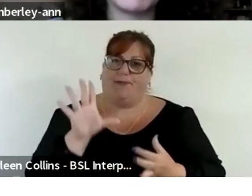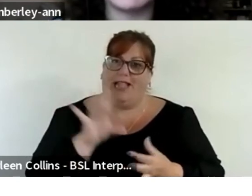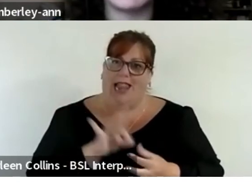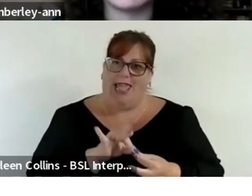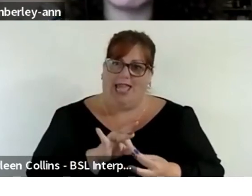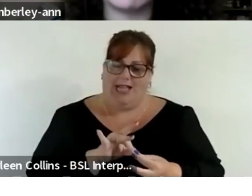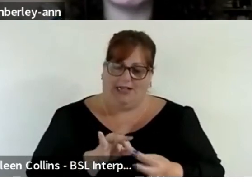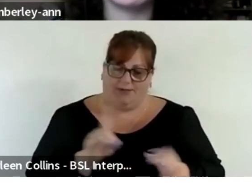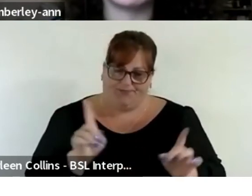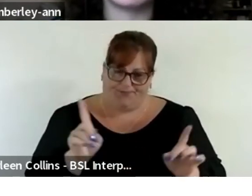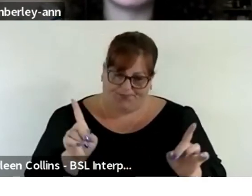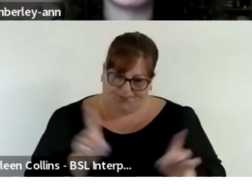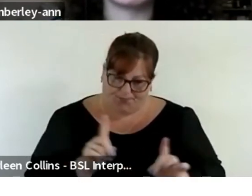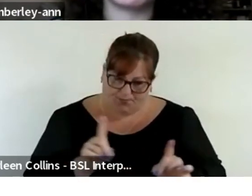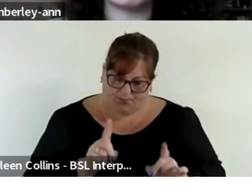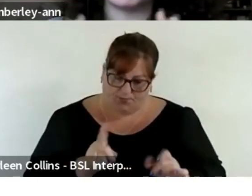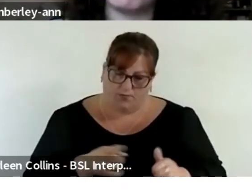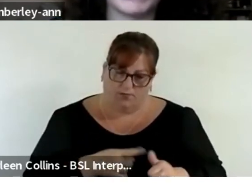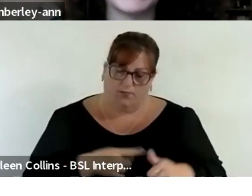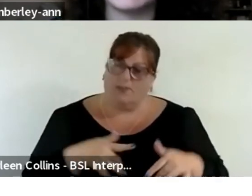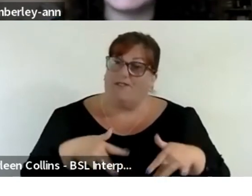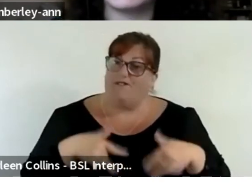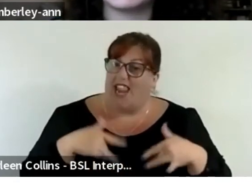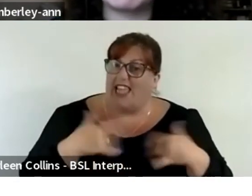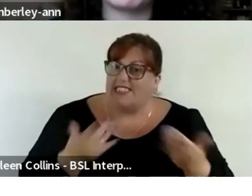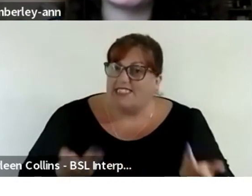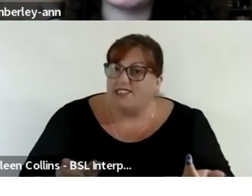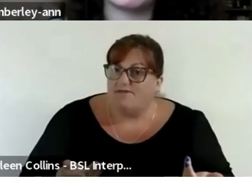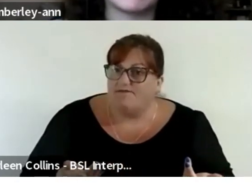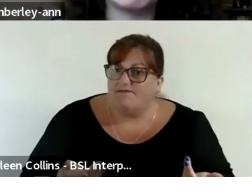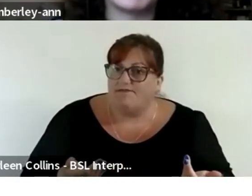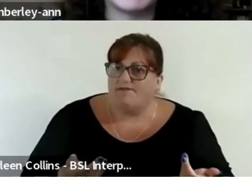feelings around this complicated landscape that it can be.